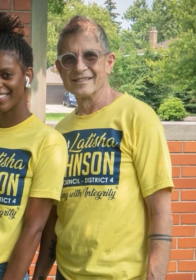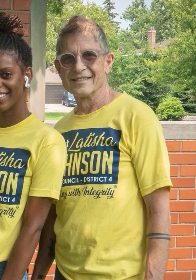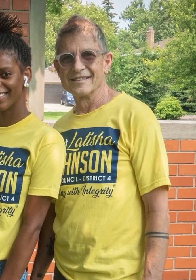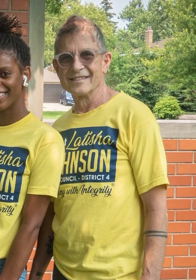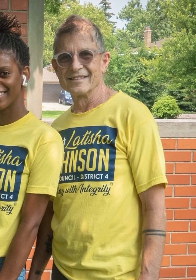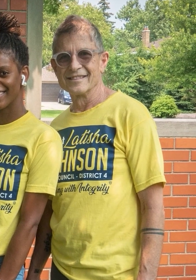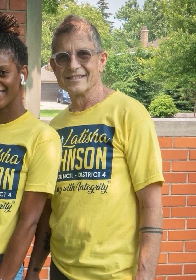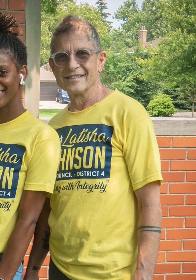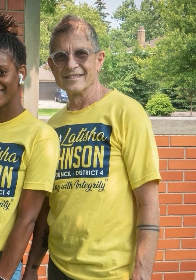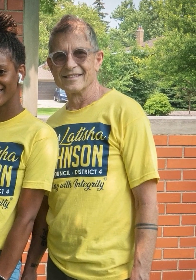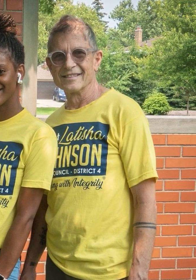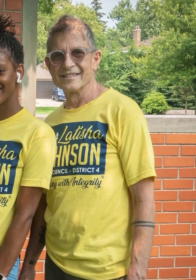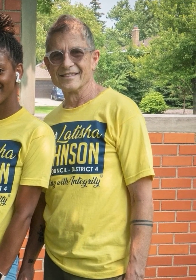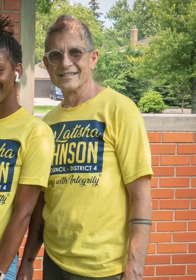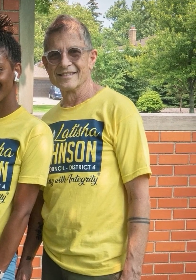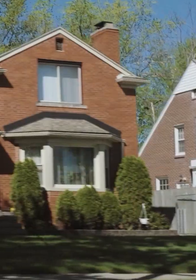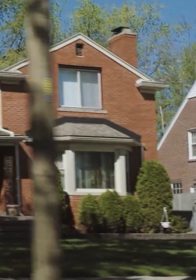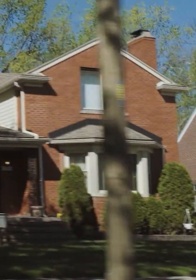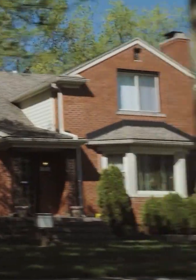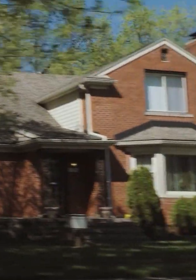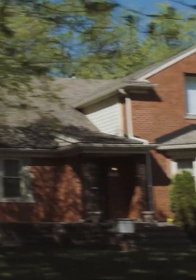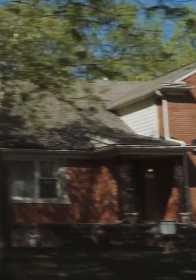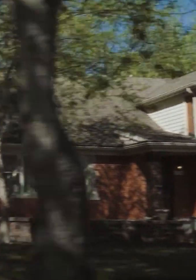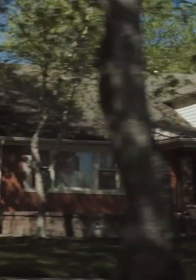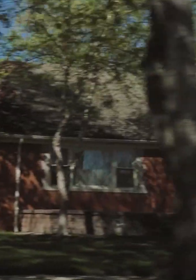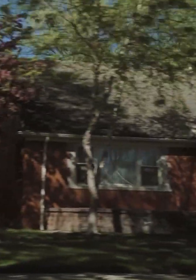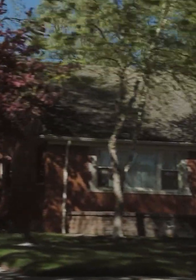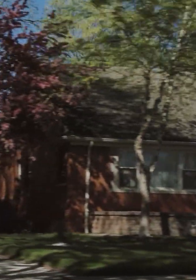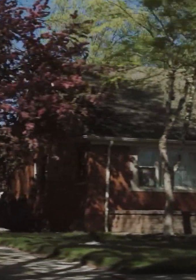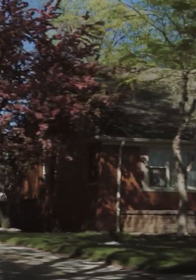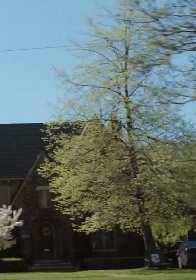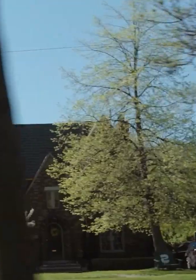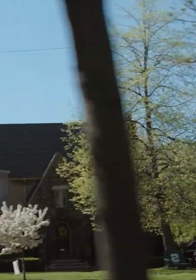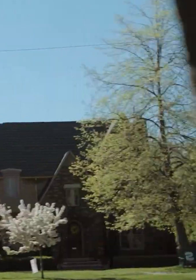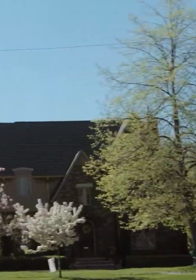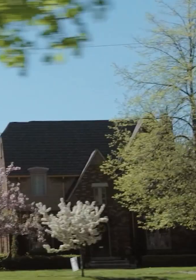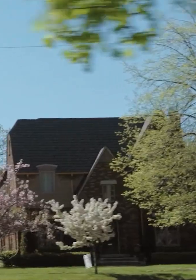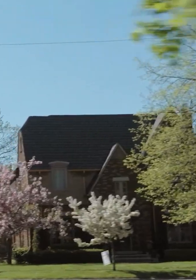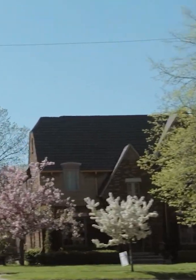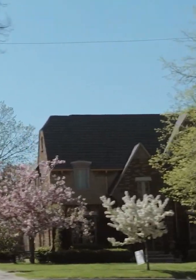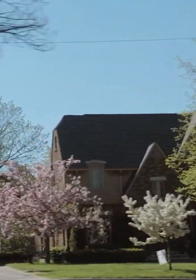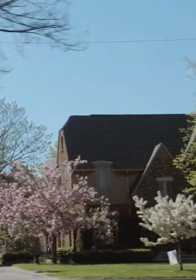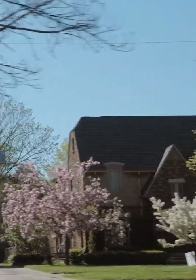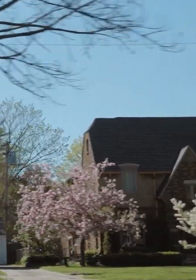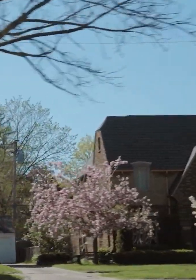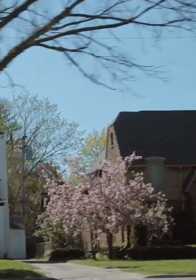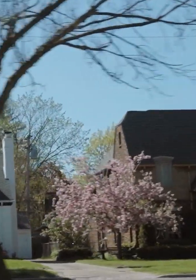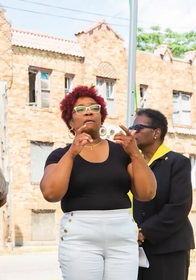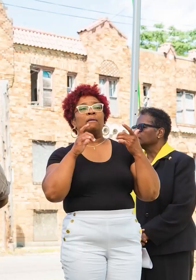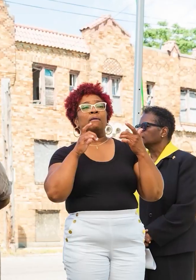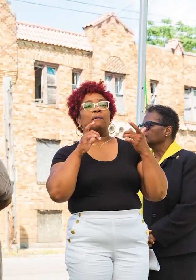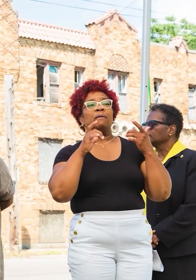ENORMOUSLY WE NEED TO BE ABLE TO HOMEOWNERSHIP IN THE CITY WE NEED TO EXTEND THIS WELL TO A LOT MORE THE NEXT >> DAY MAYOR